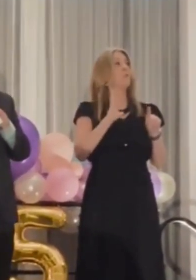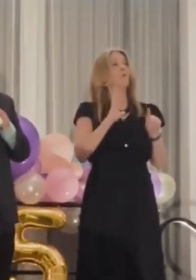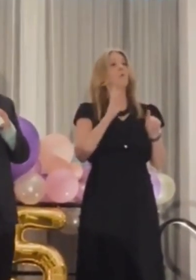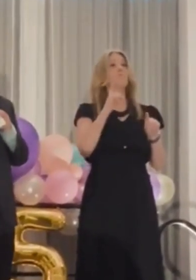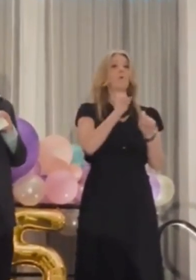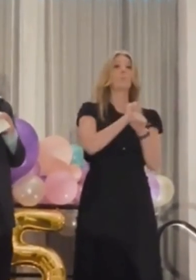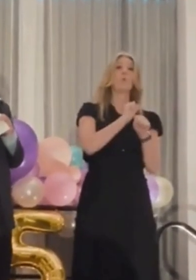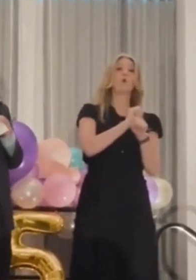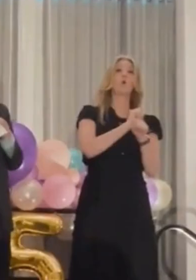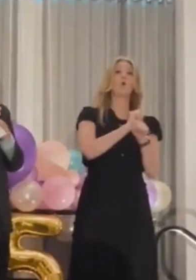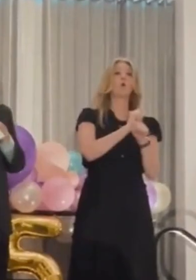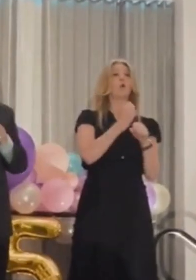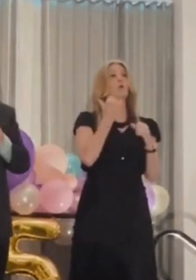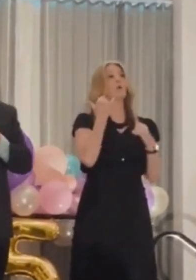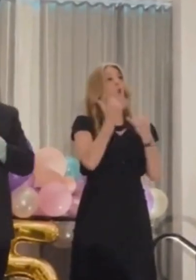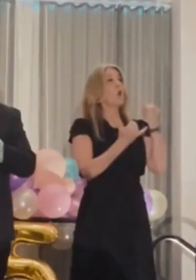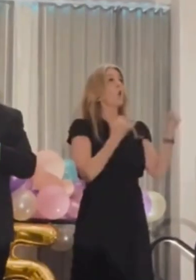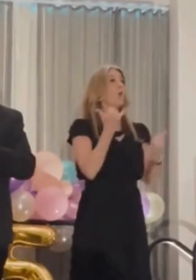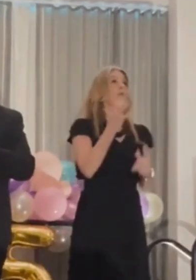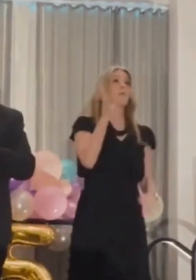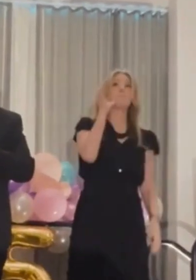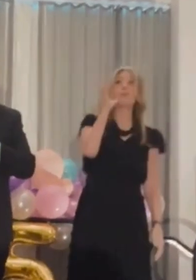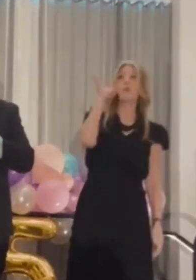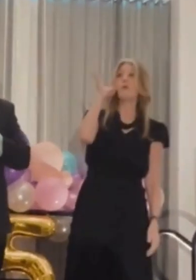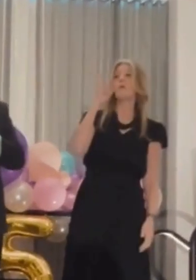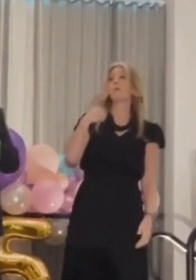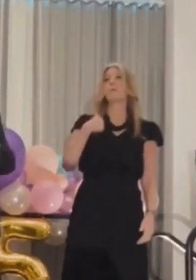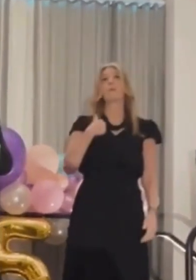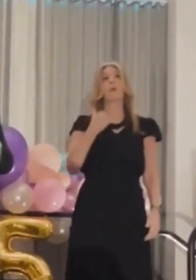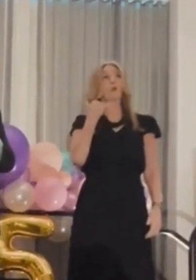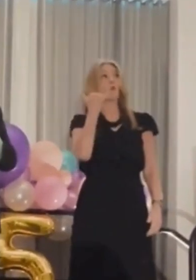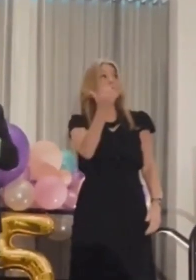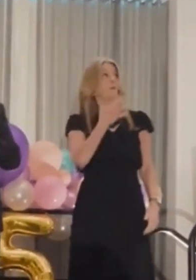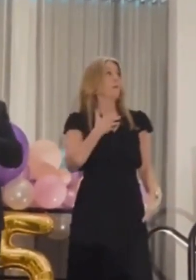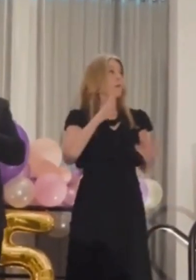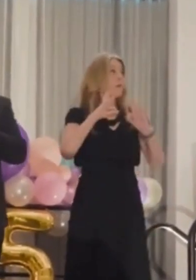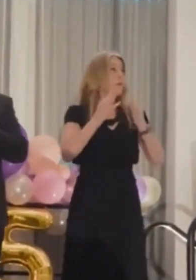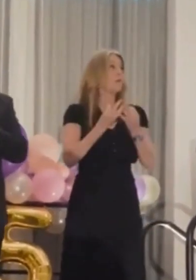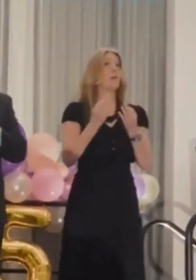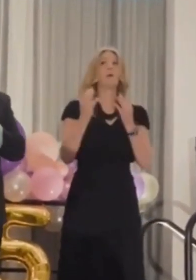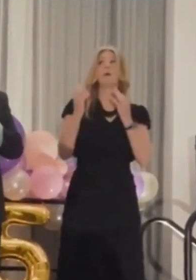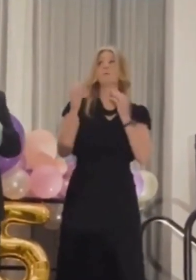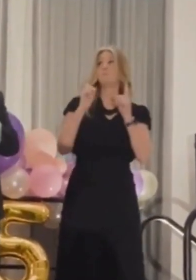and for talking to my parents, and for talking to my family and talking with others